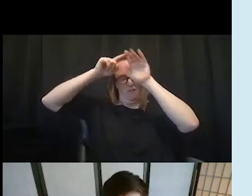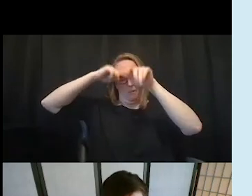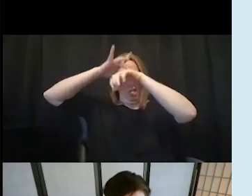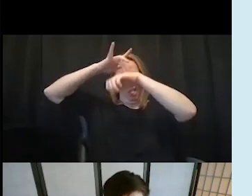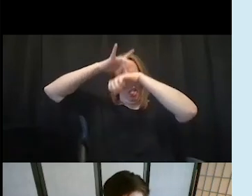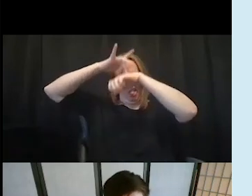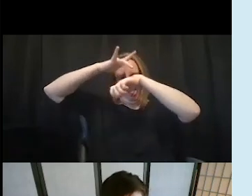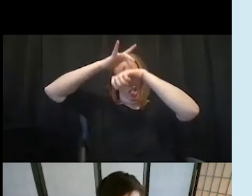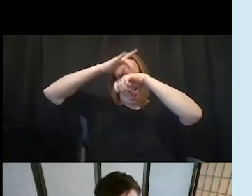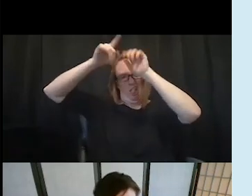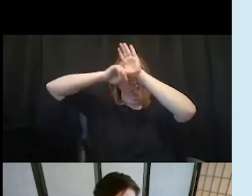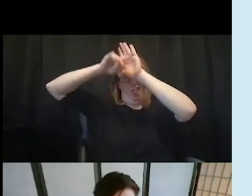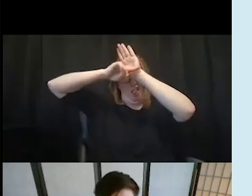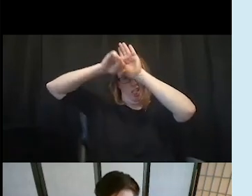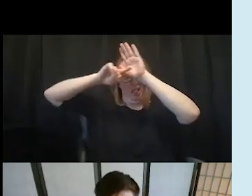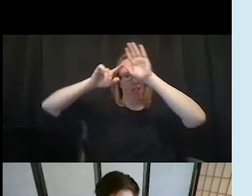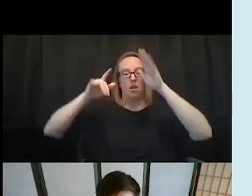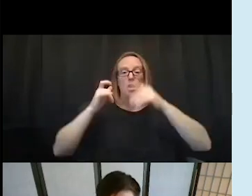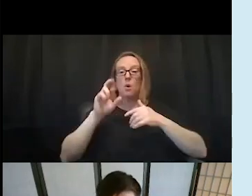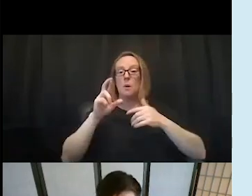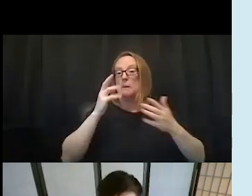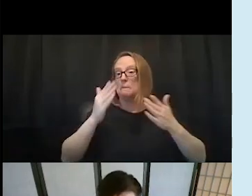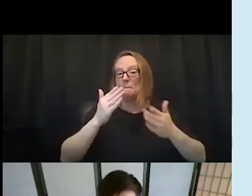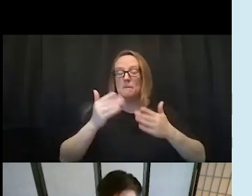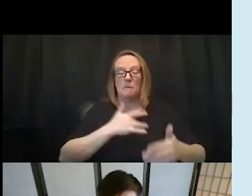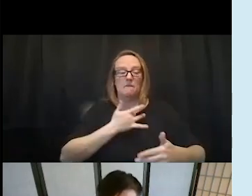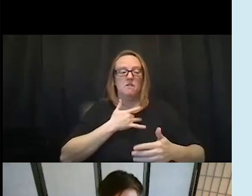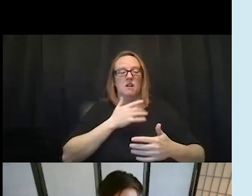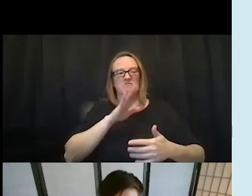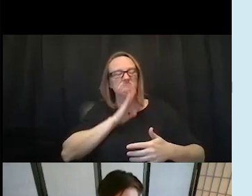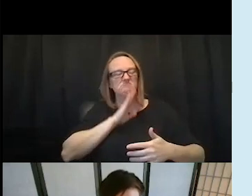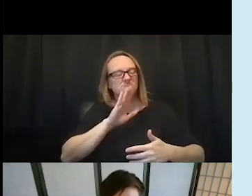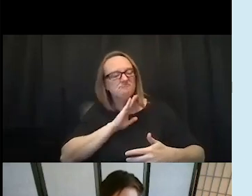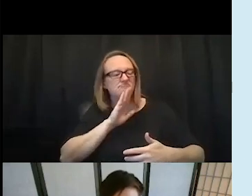cycling and cycling um or maybe there's like a feeling of a frustration or like searching